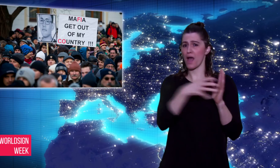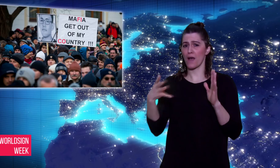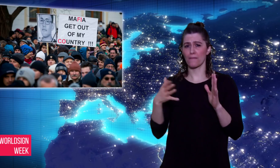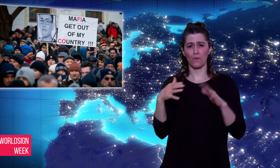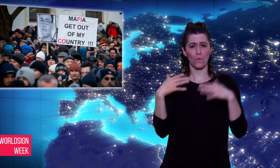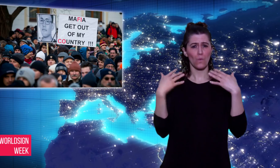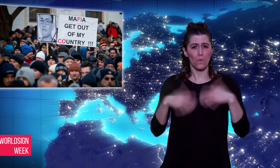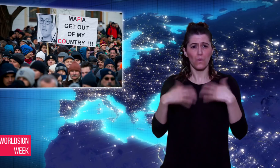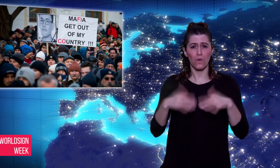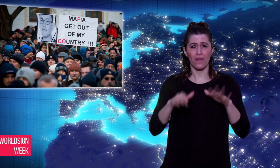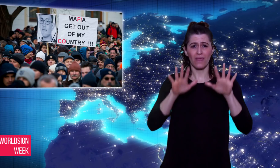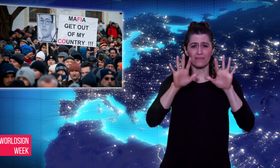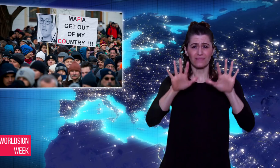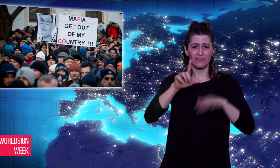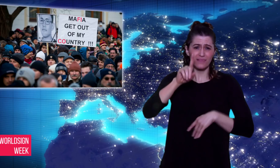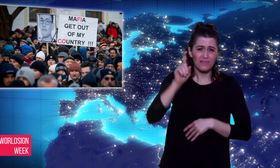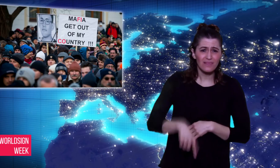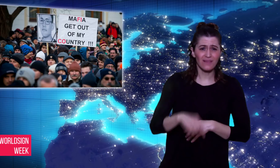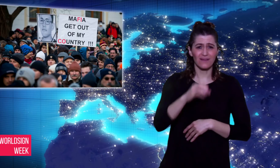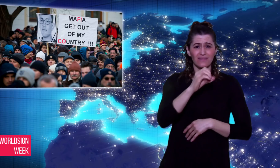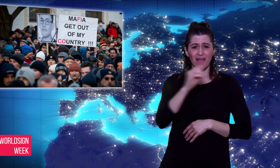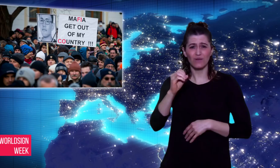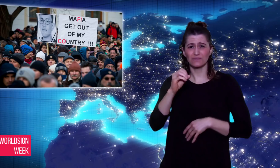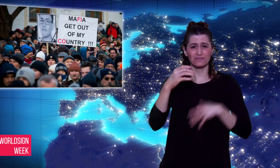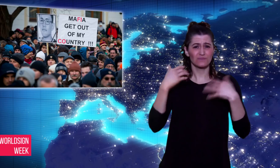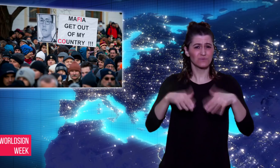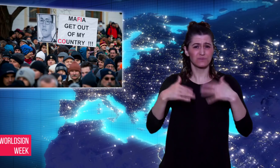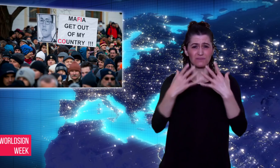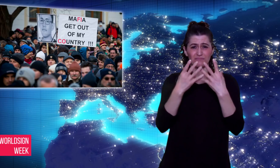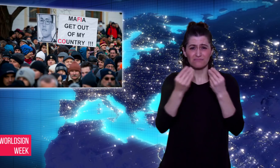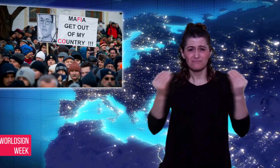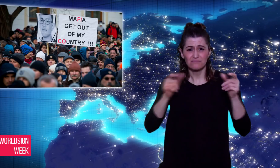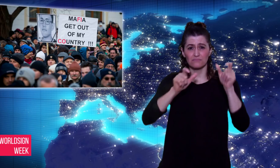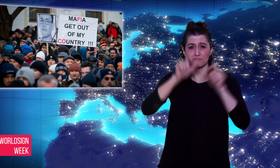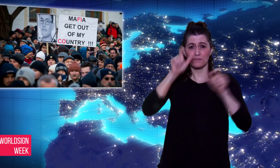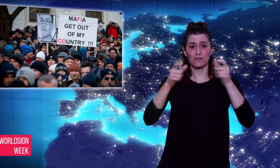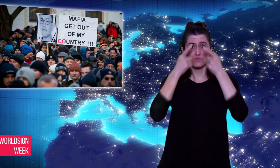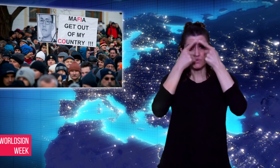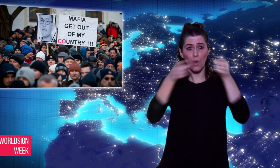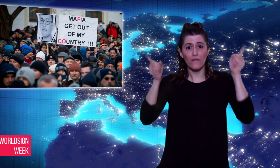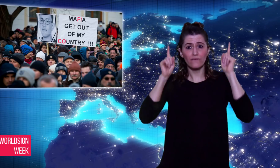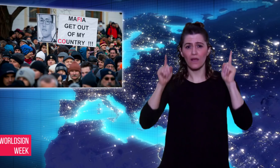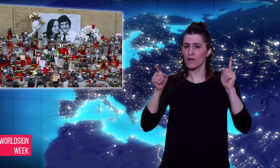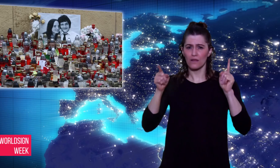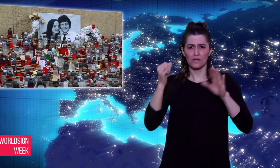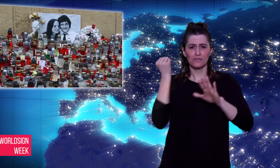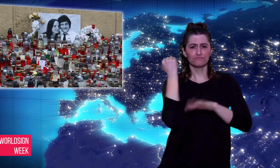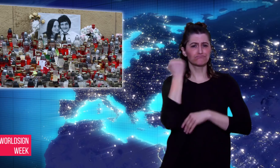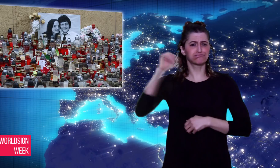refused, and tens of thousands of Slovaks